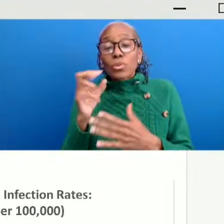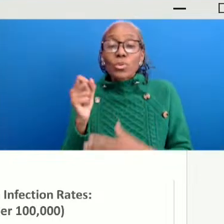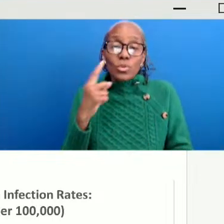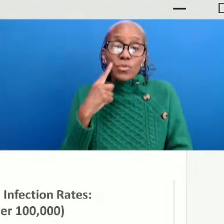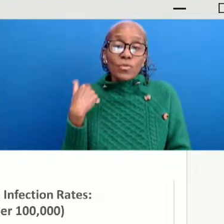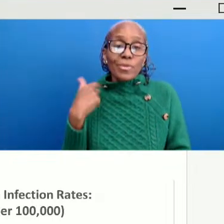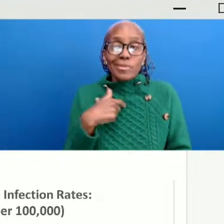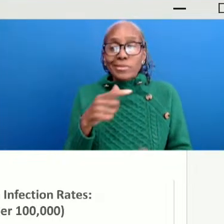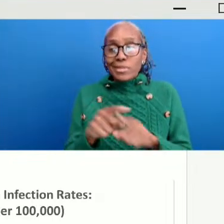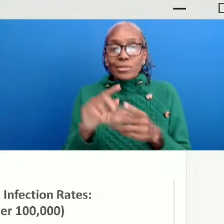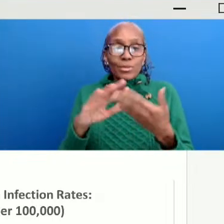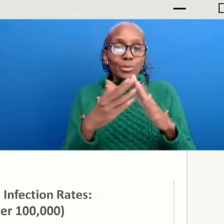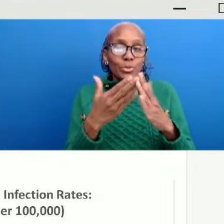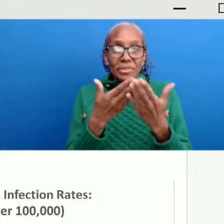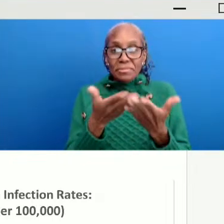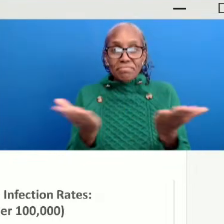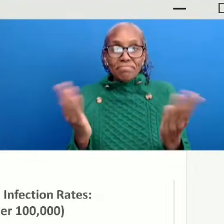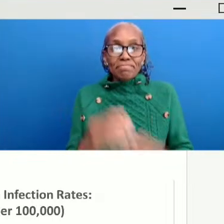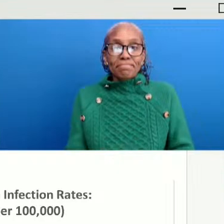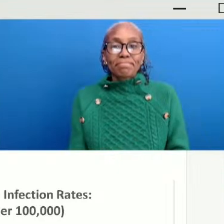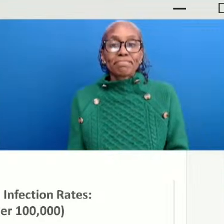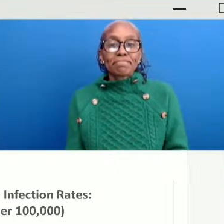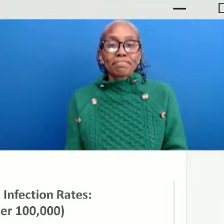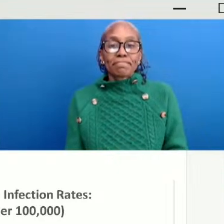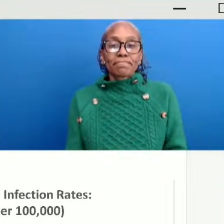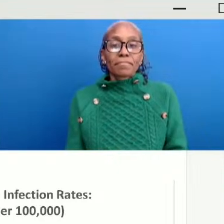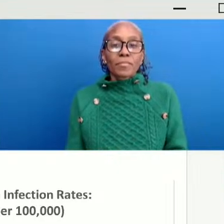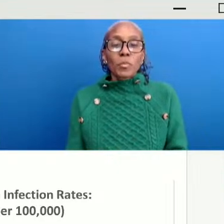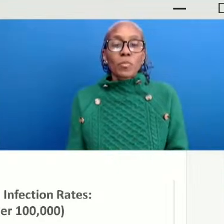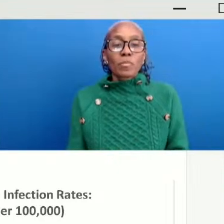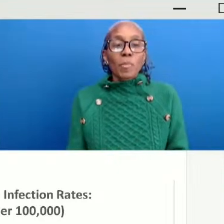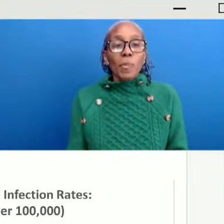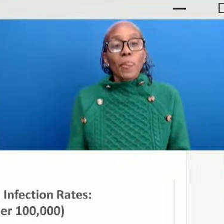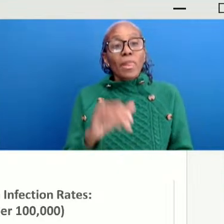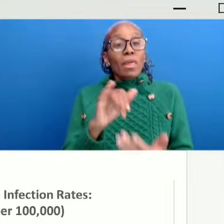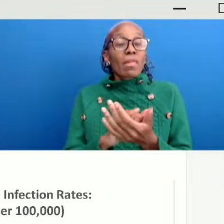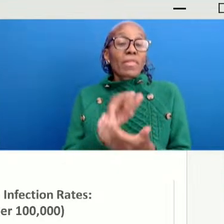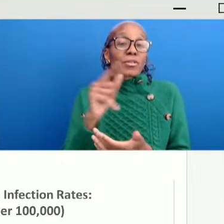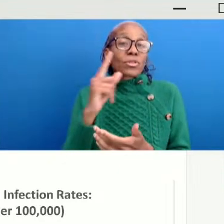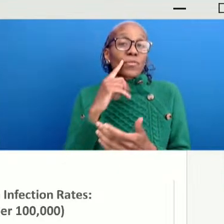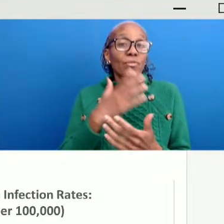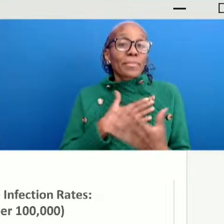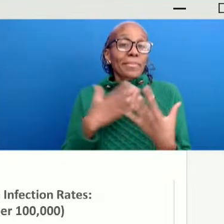SORT OF BEND THE OTHER WAY, I